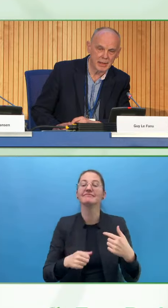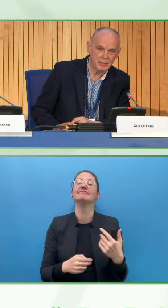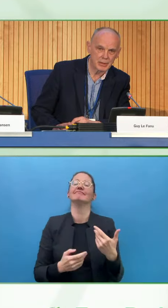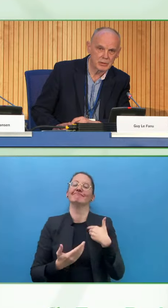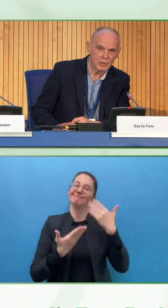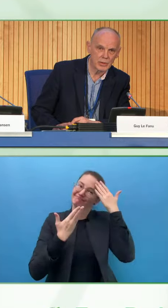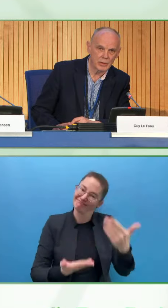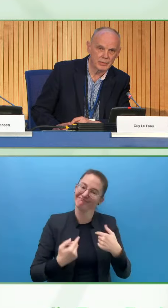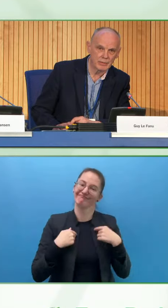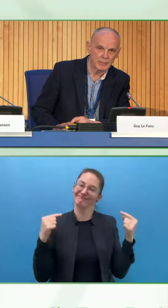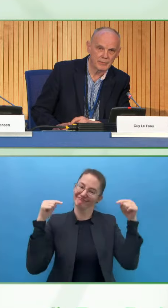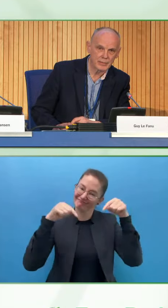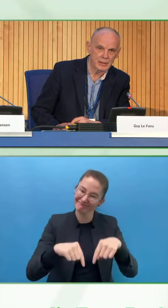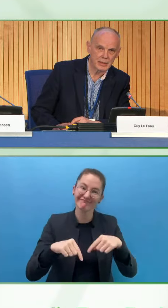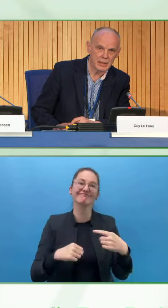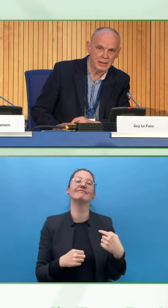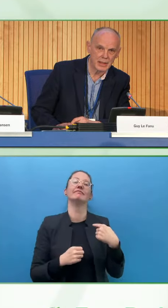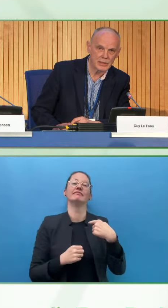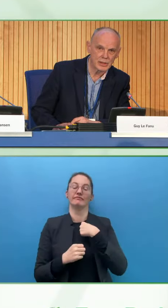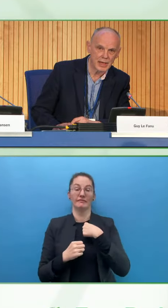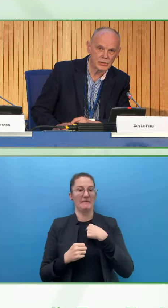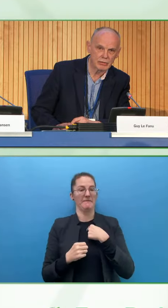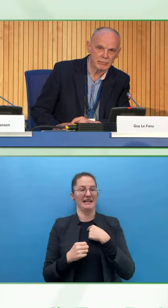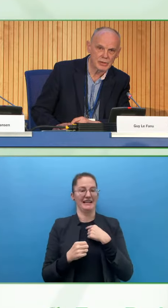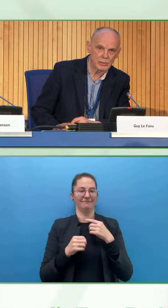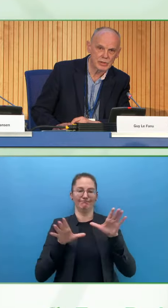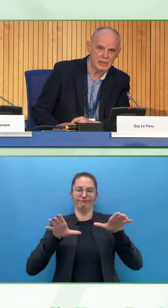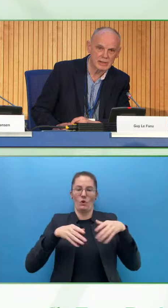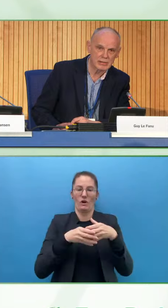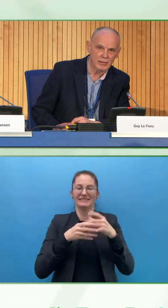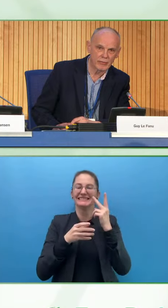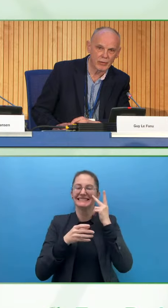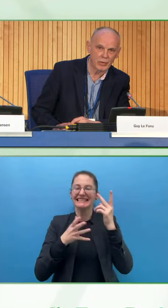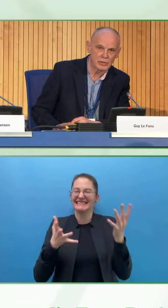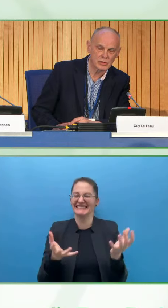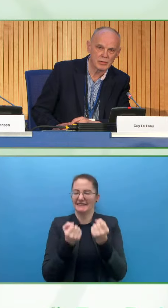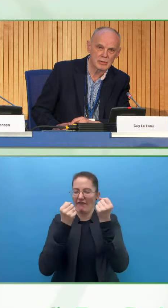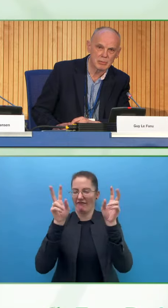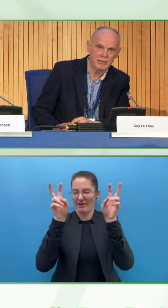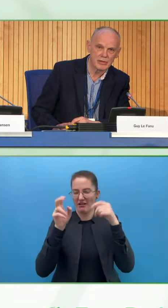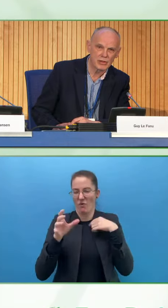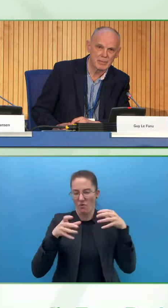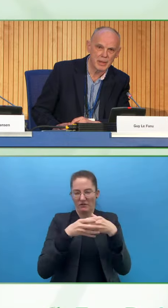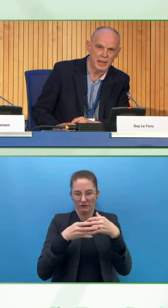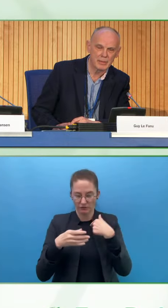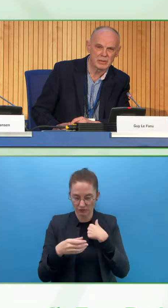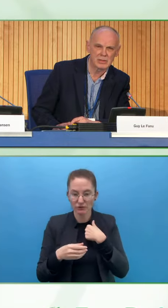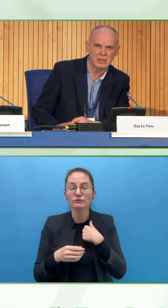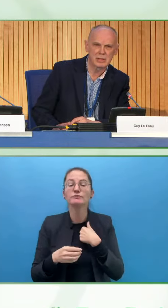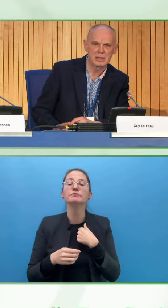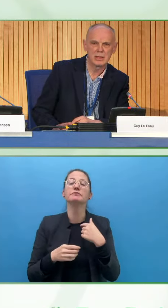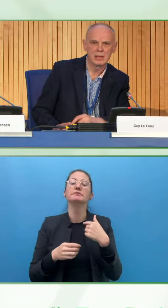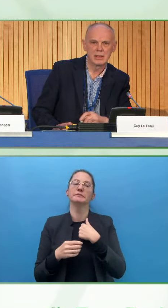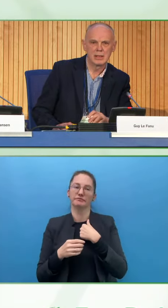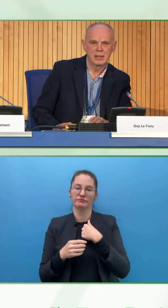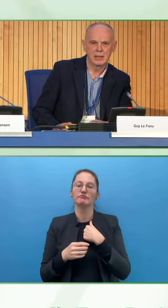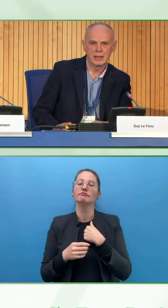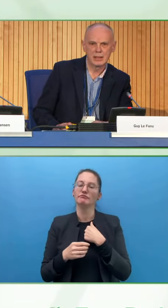And I'm going to talk on educational resources for students with visual impairments.